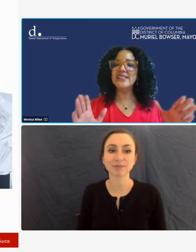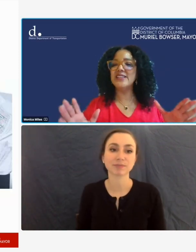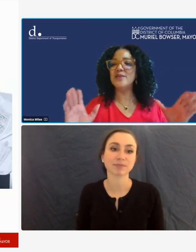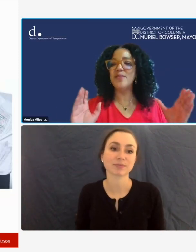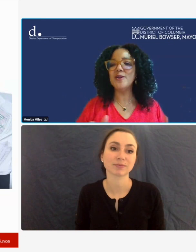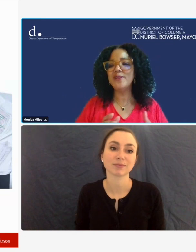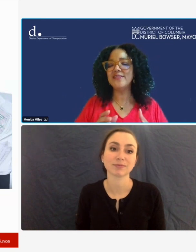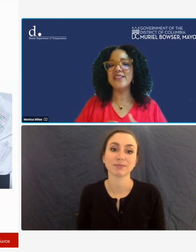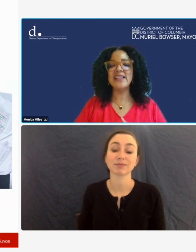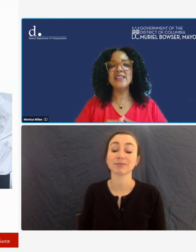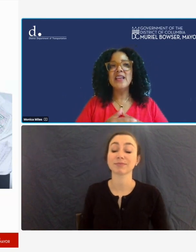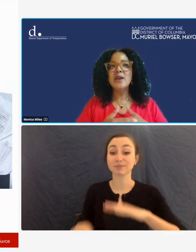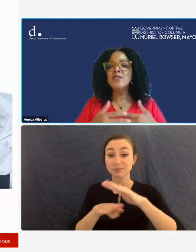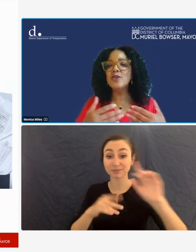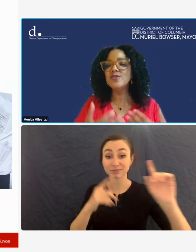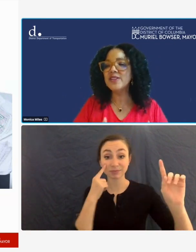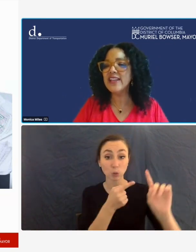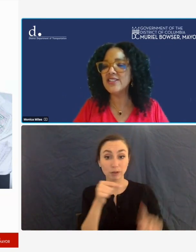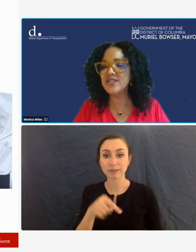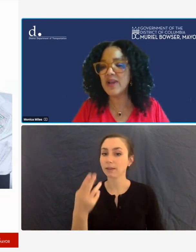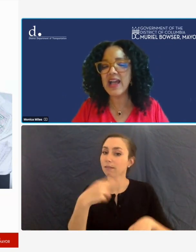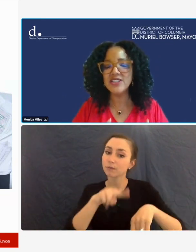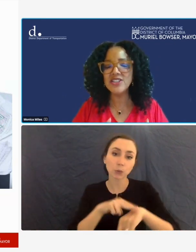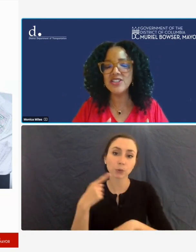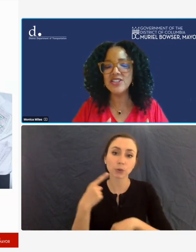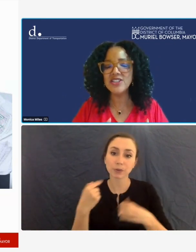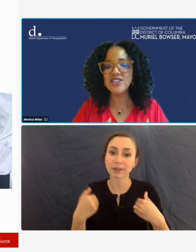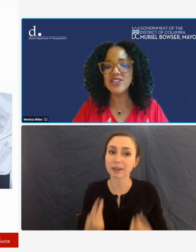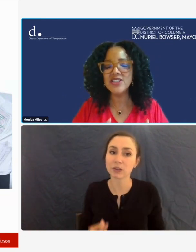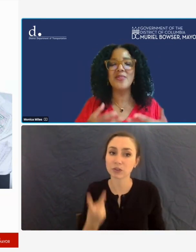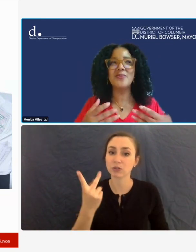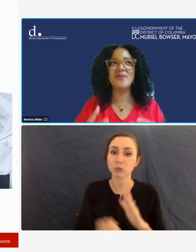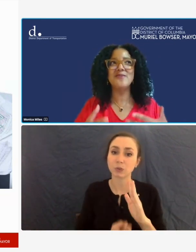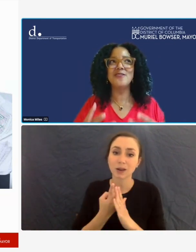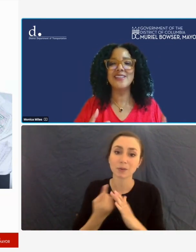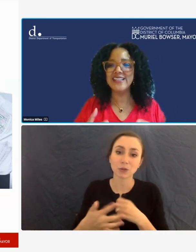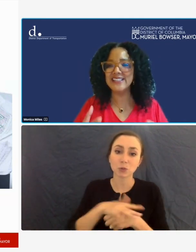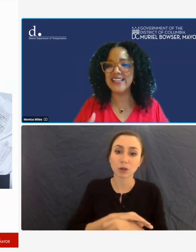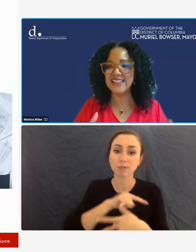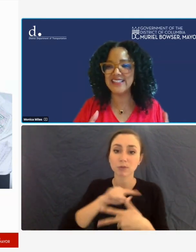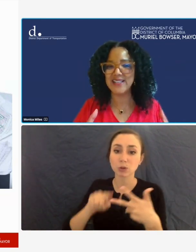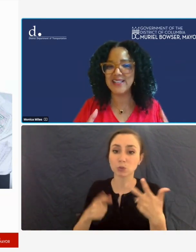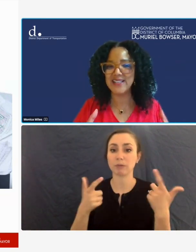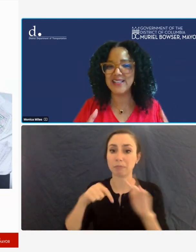the purpose of this and of course we only had two two hours to cover three really intense subjects